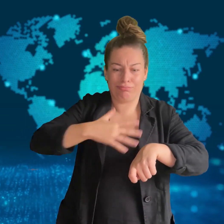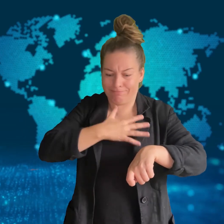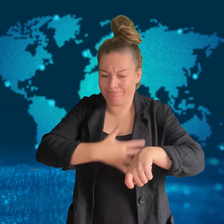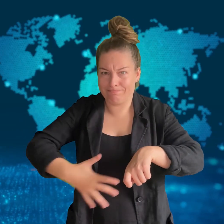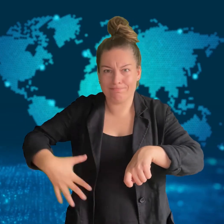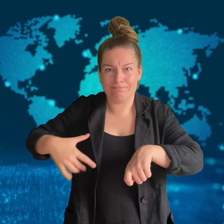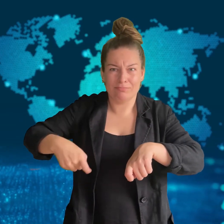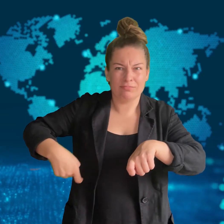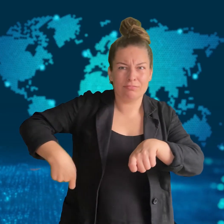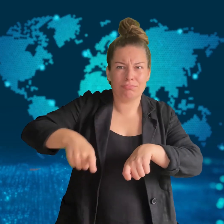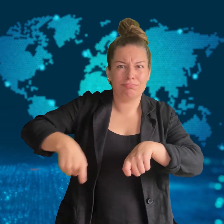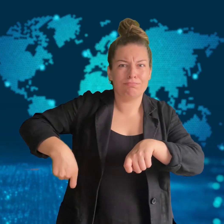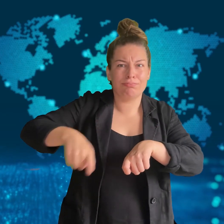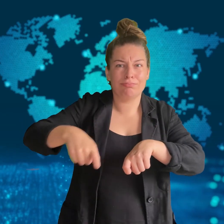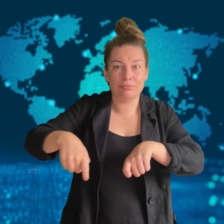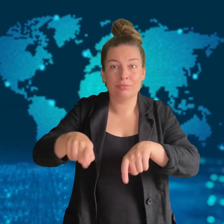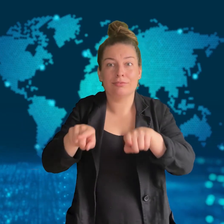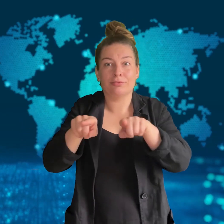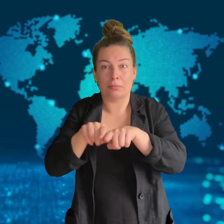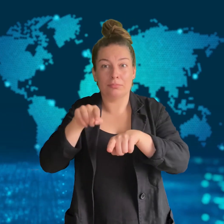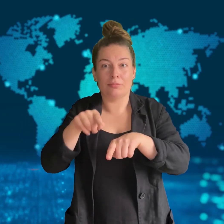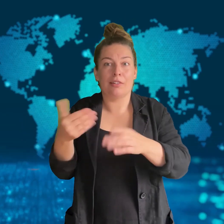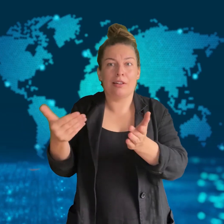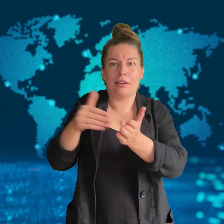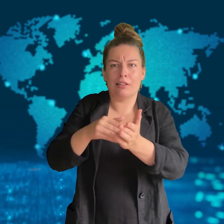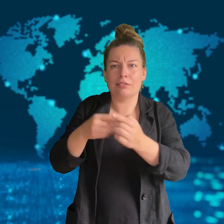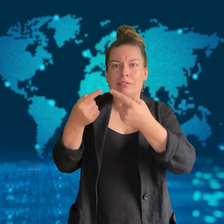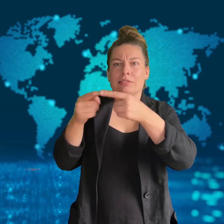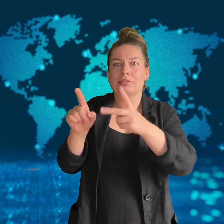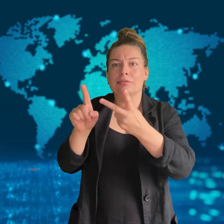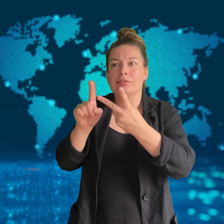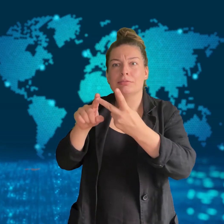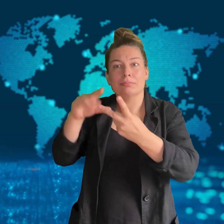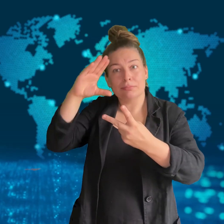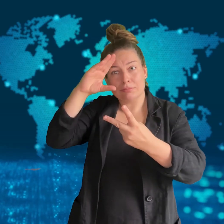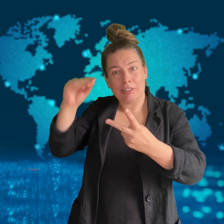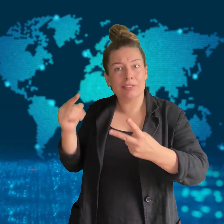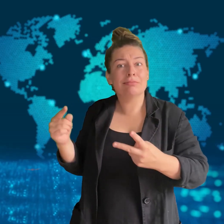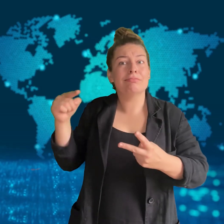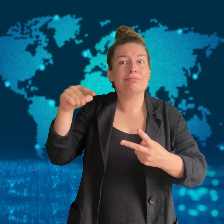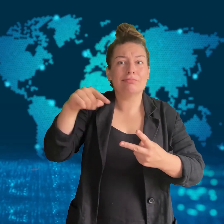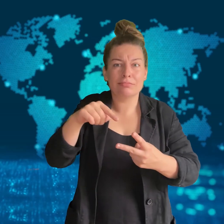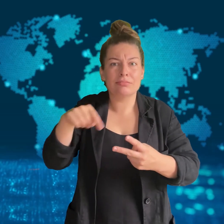An officer then entered the room and lowered both pairs of